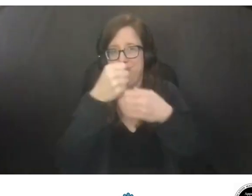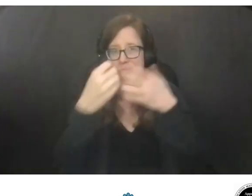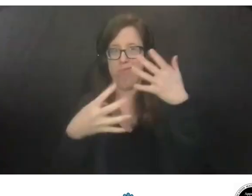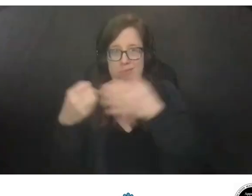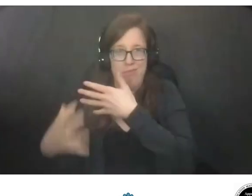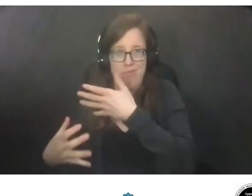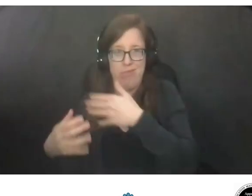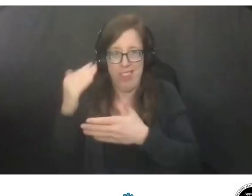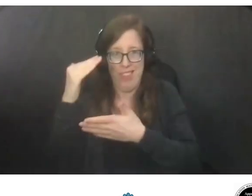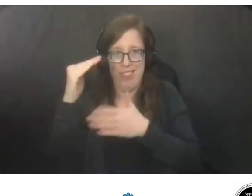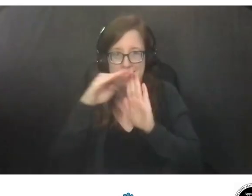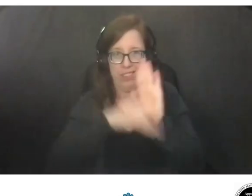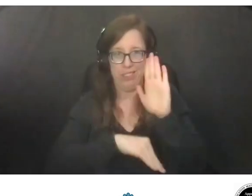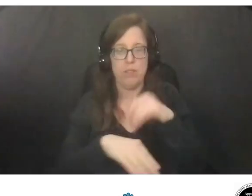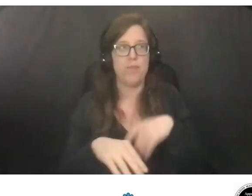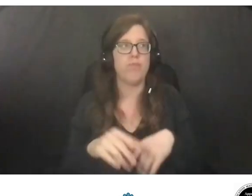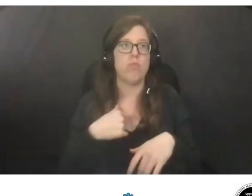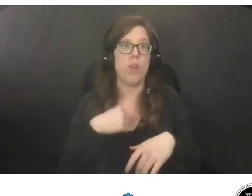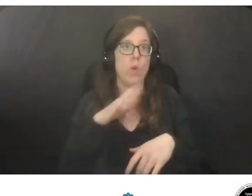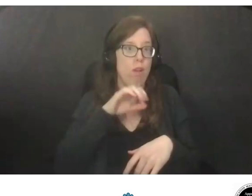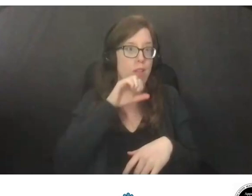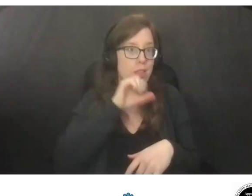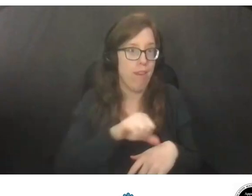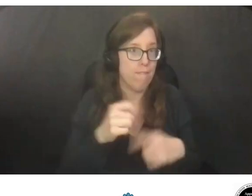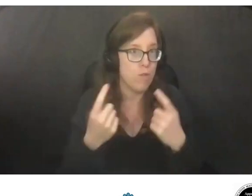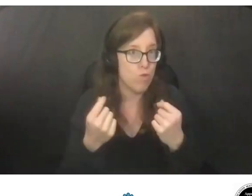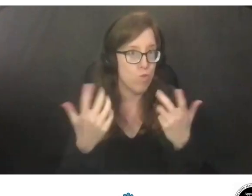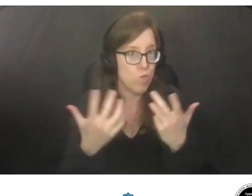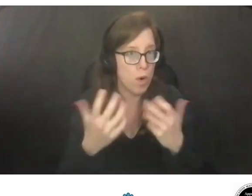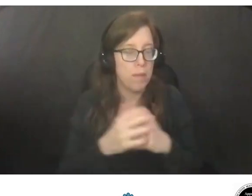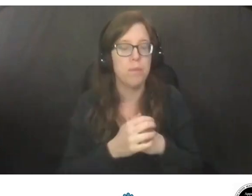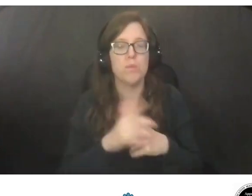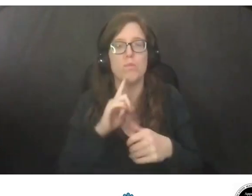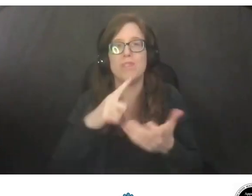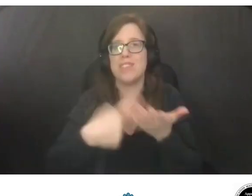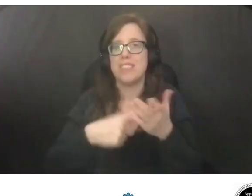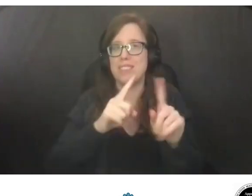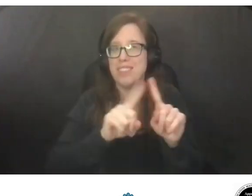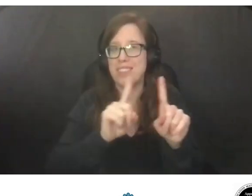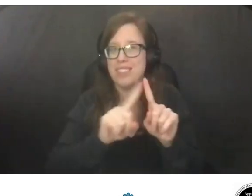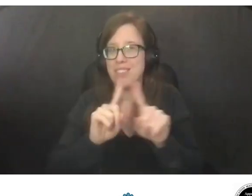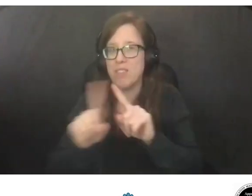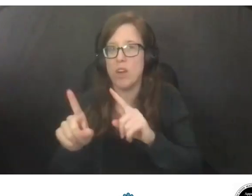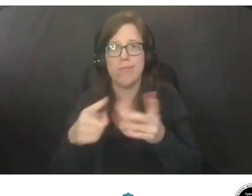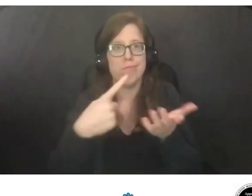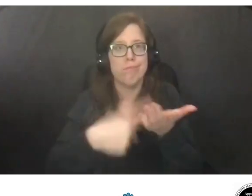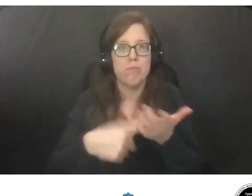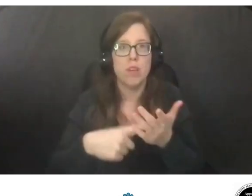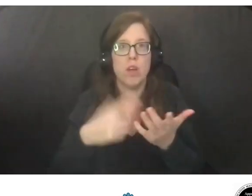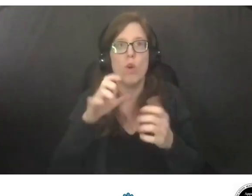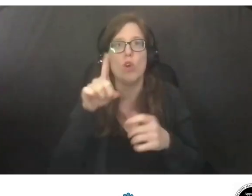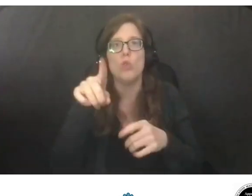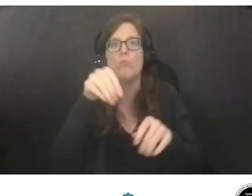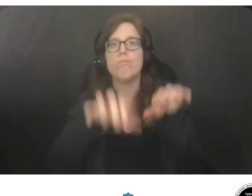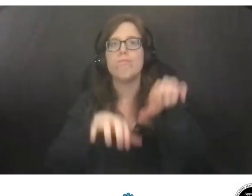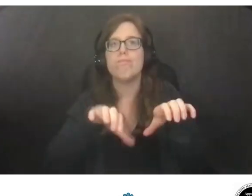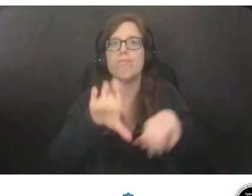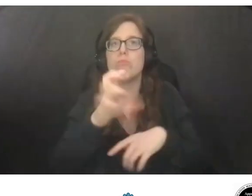What I'd love to do as we go through the different areas today is hear from you guys in the chat